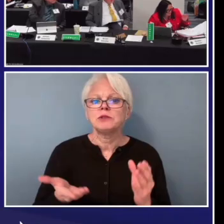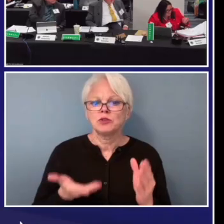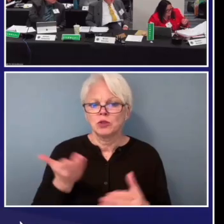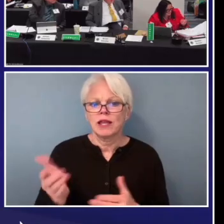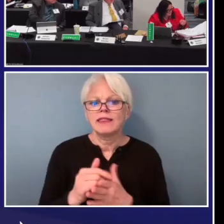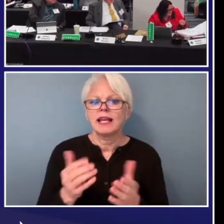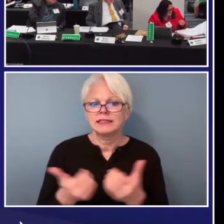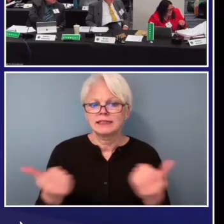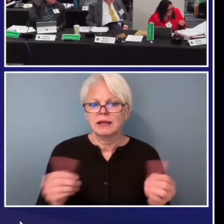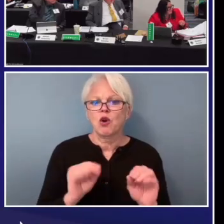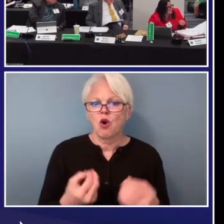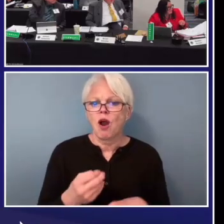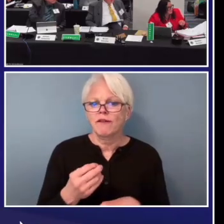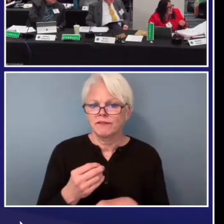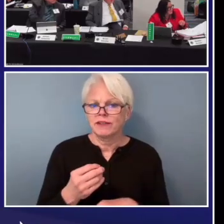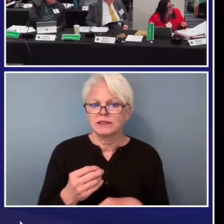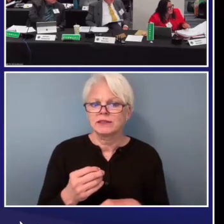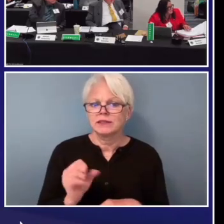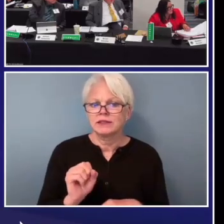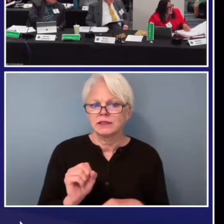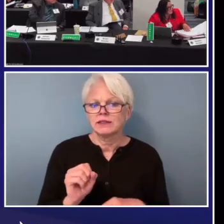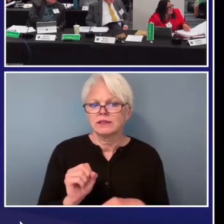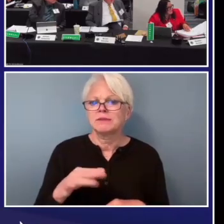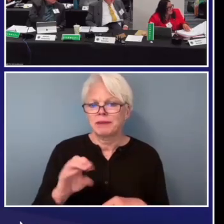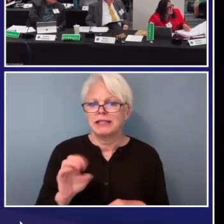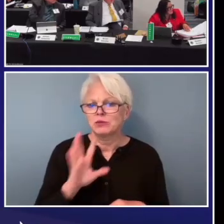office spaces will be mandatory in the language in that last sentence.